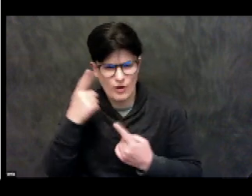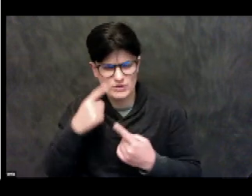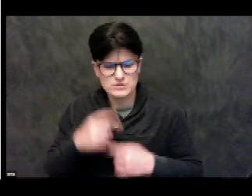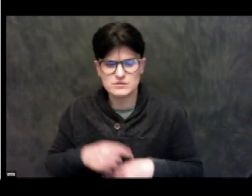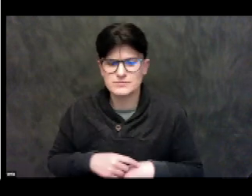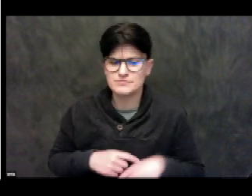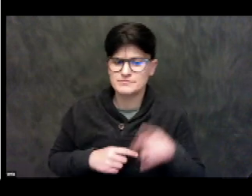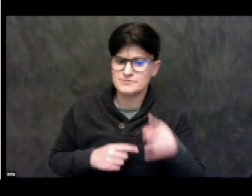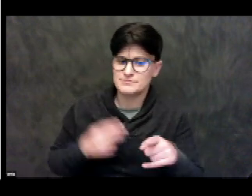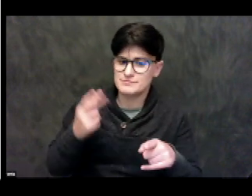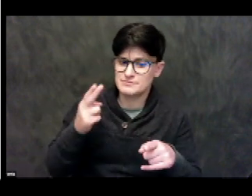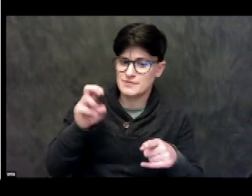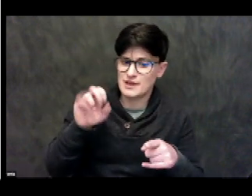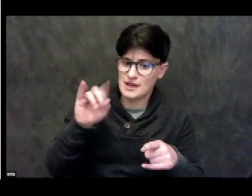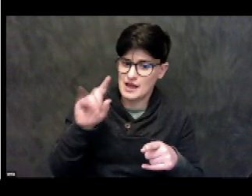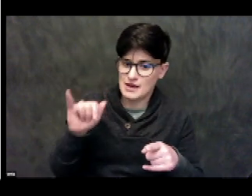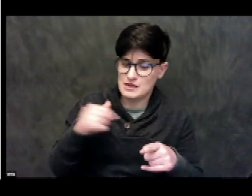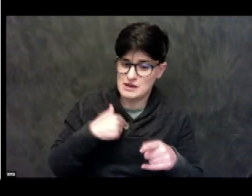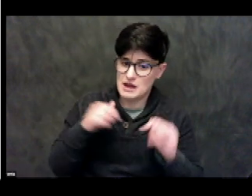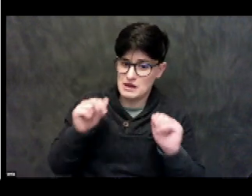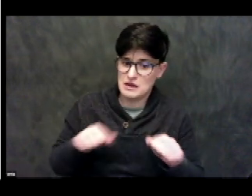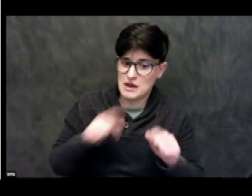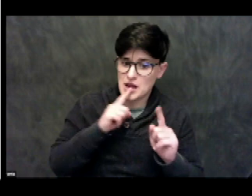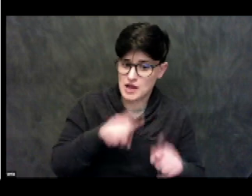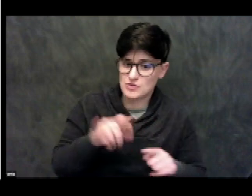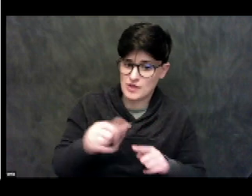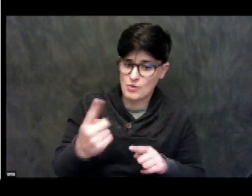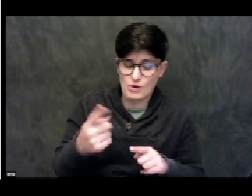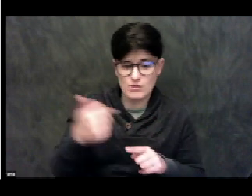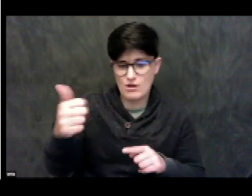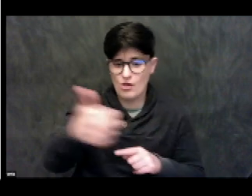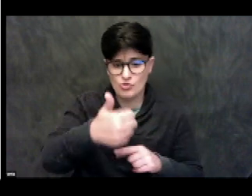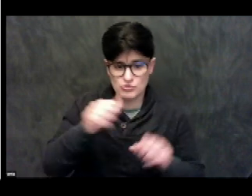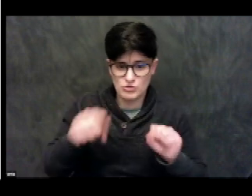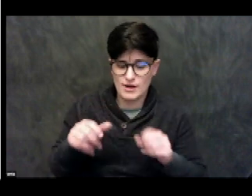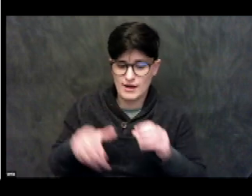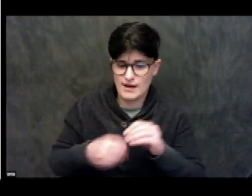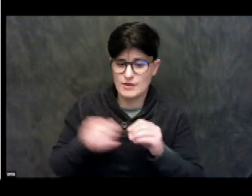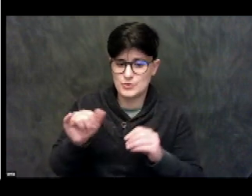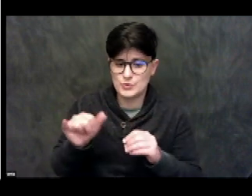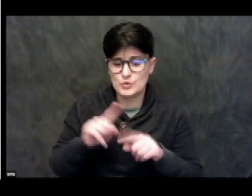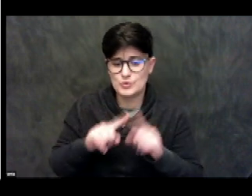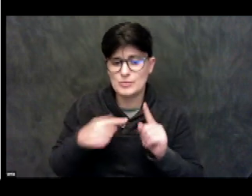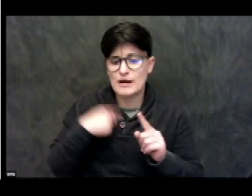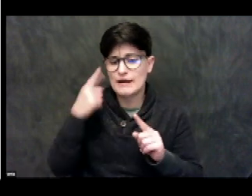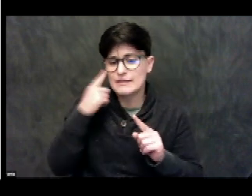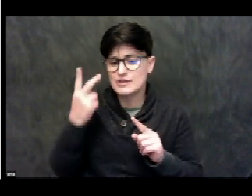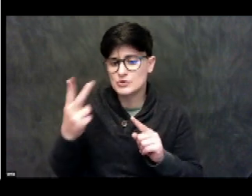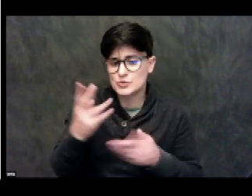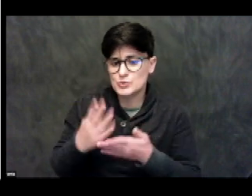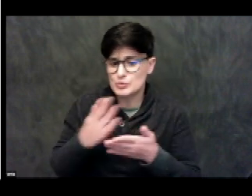and anyone else can feel free to chime in. But I think there's two parts to that question really.